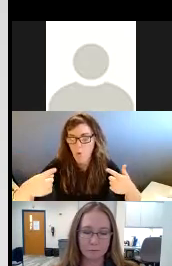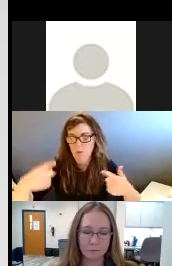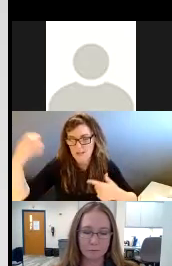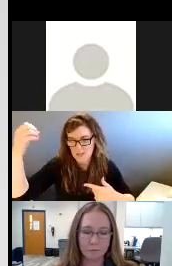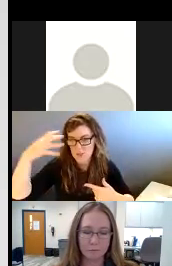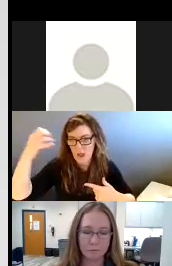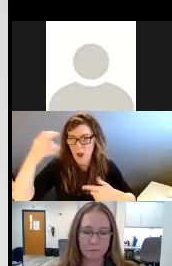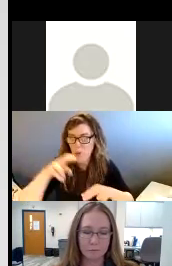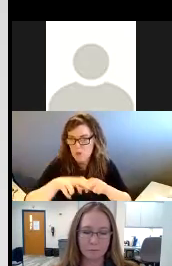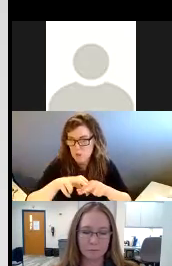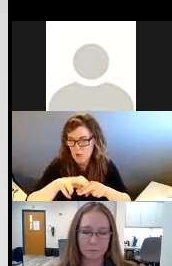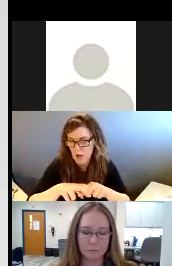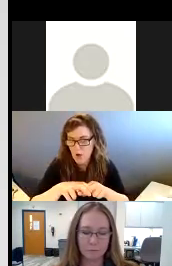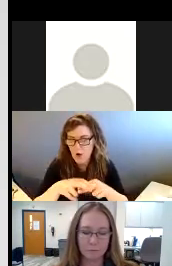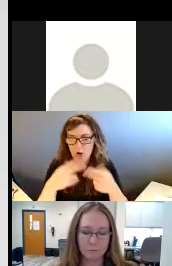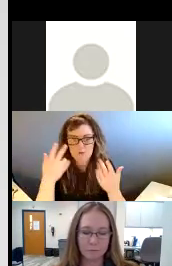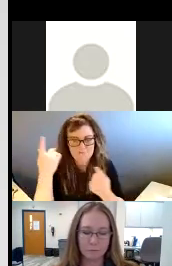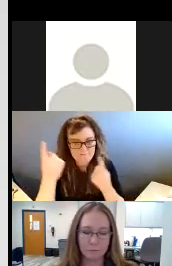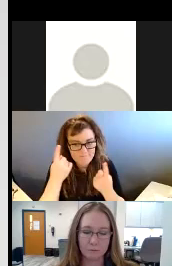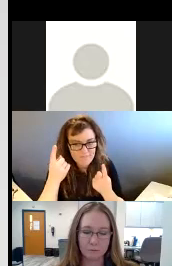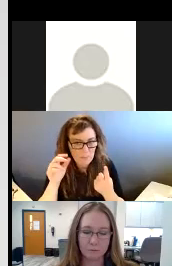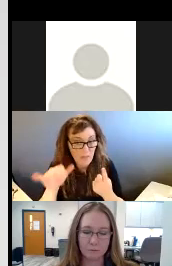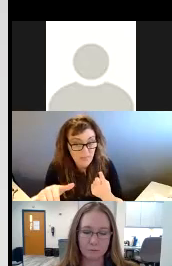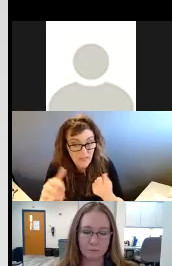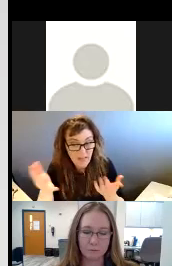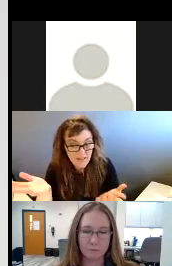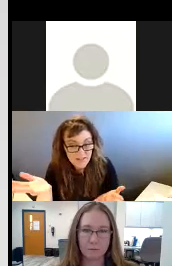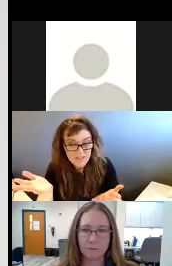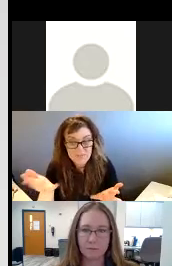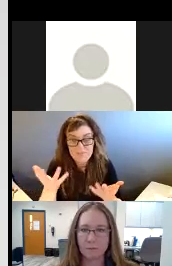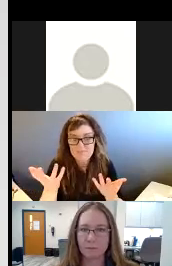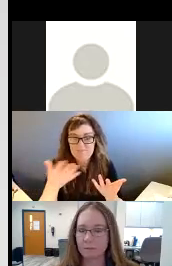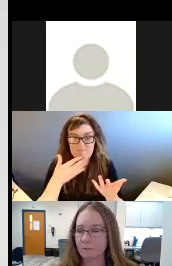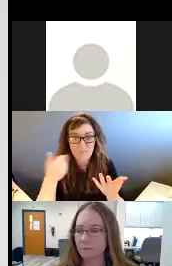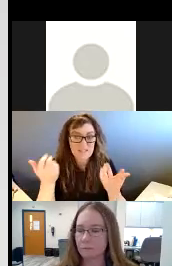WE HAD TO THINK, ALL RIGHT, WHICH IS THE MOST APPROPRIATE SETUP.